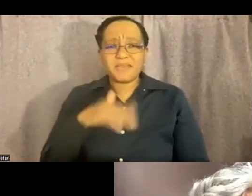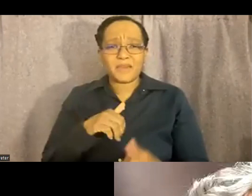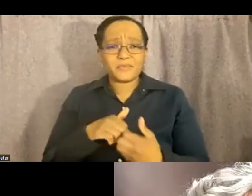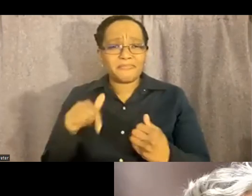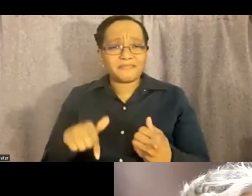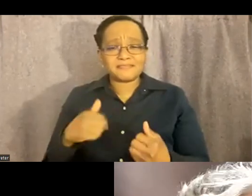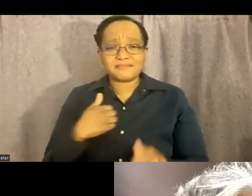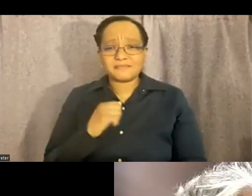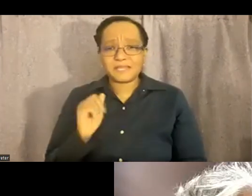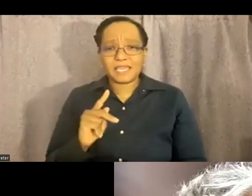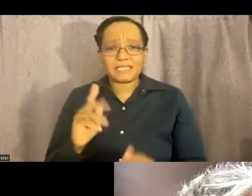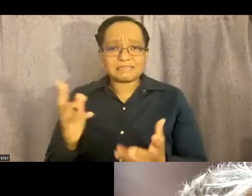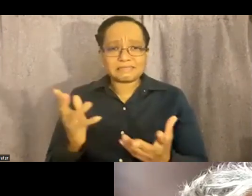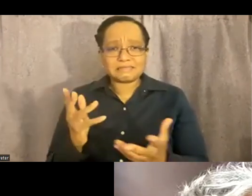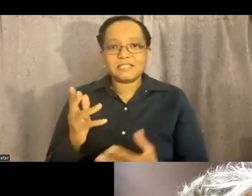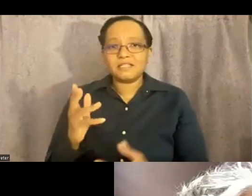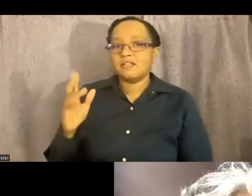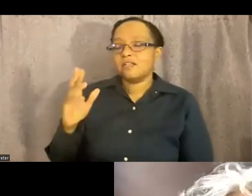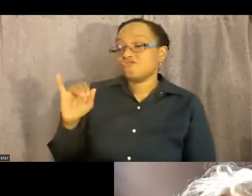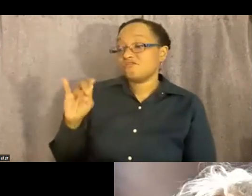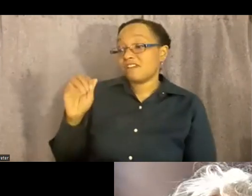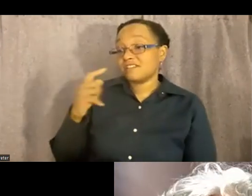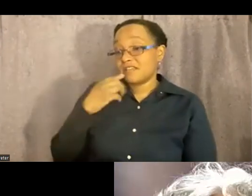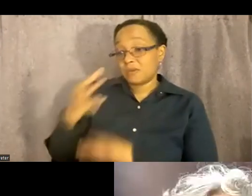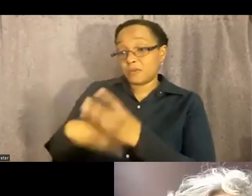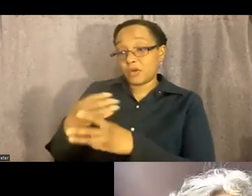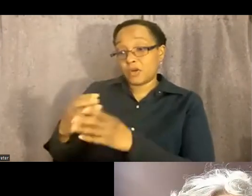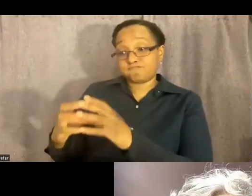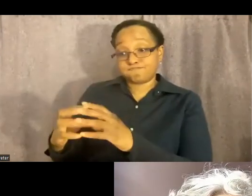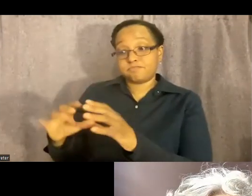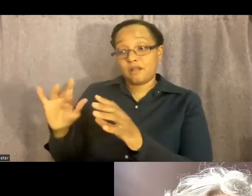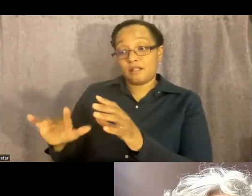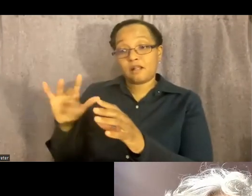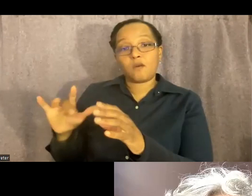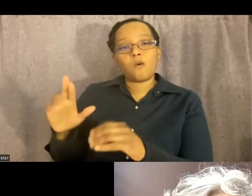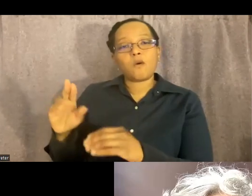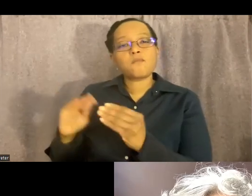For other folks, if you are signed up for interpretation, what you